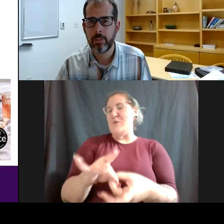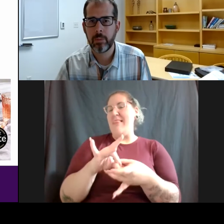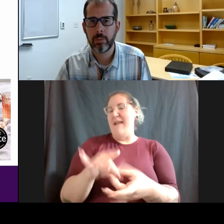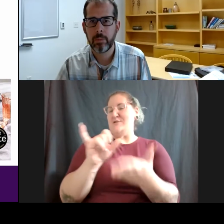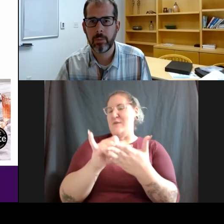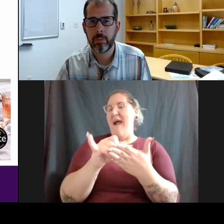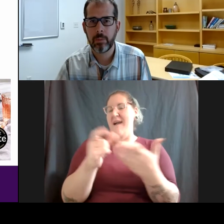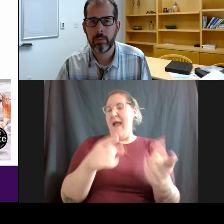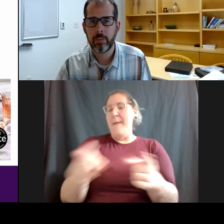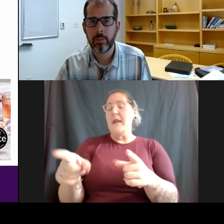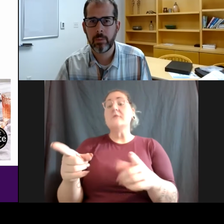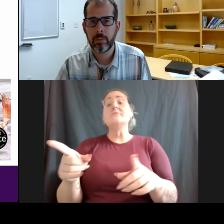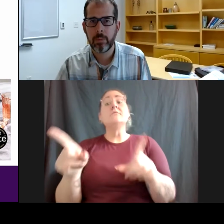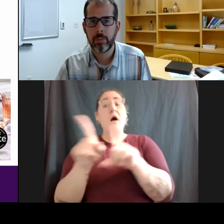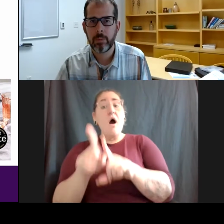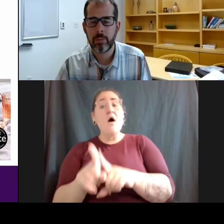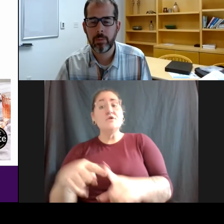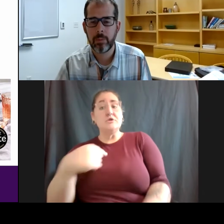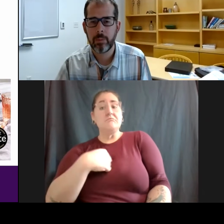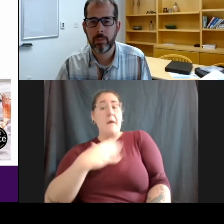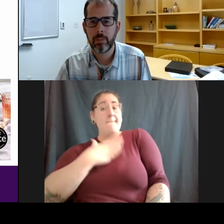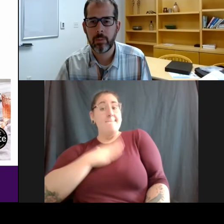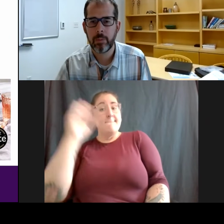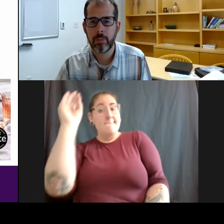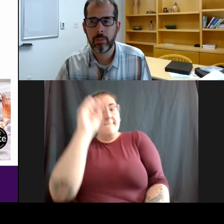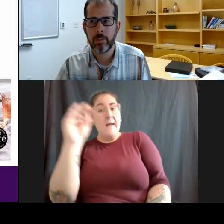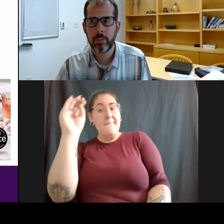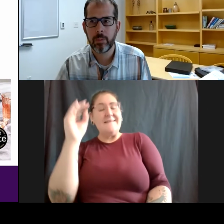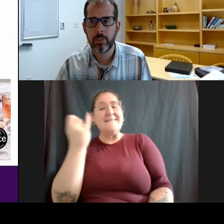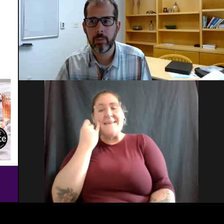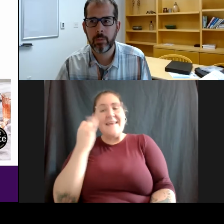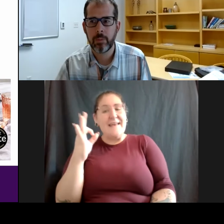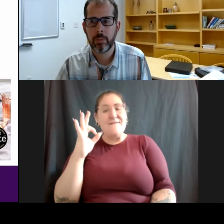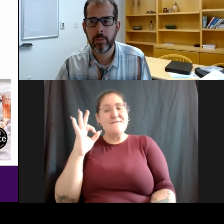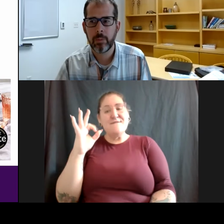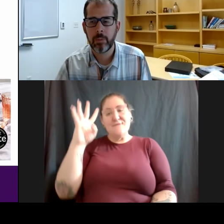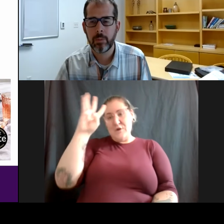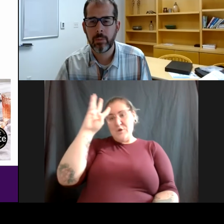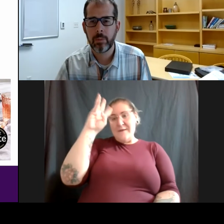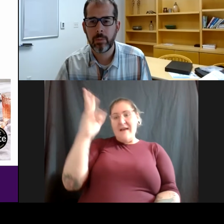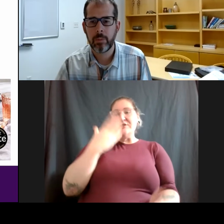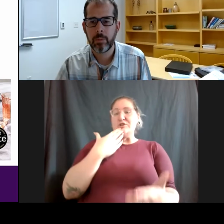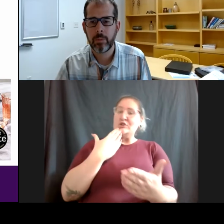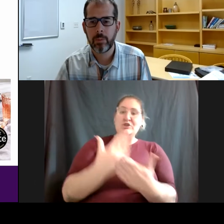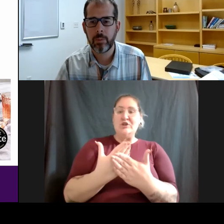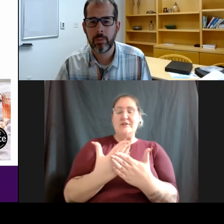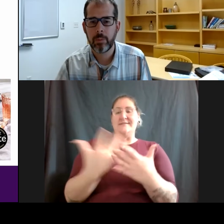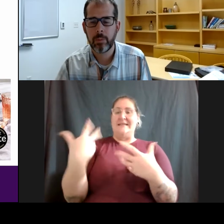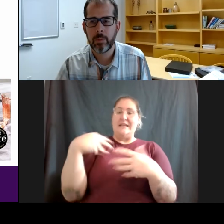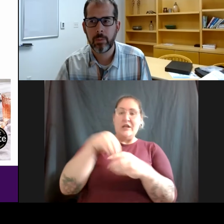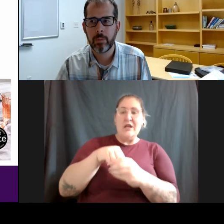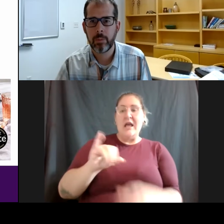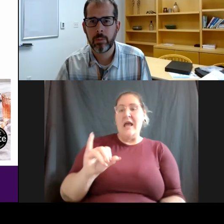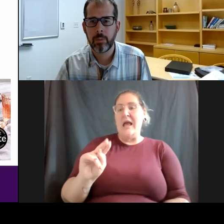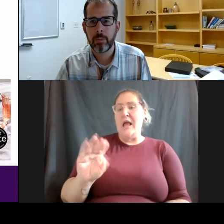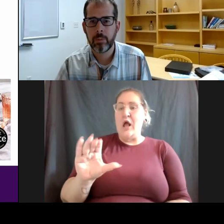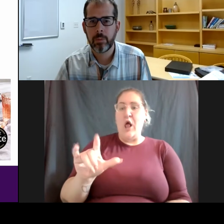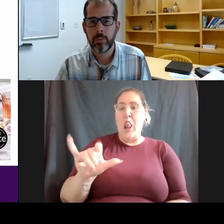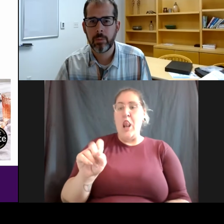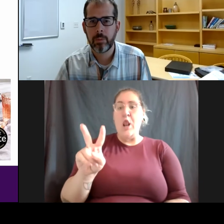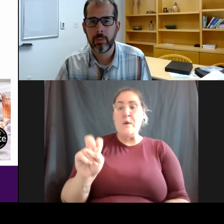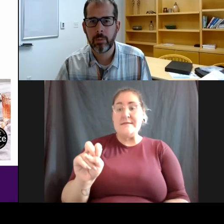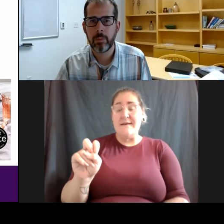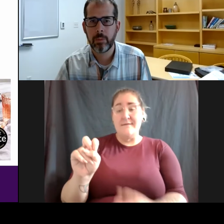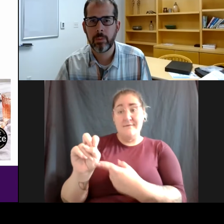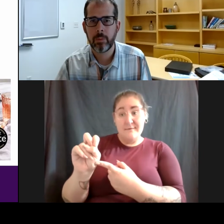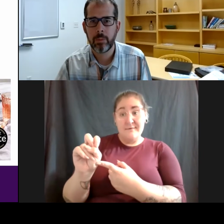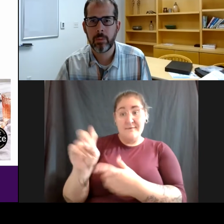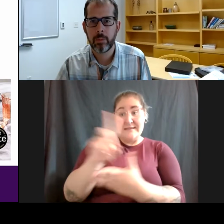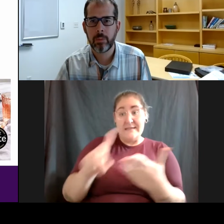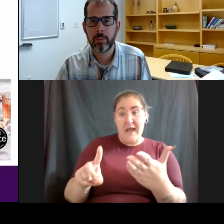coming up with good, inclusive, accessible design is innovative in and of itself. And